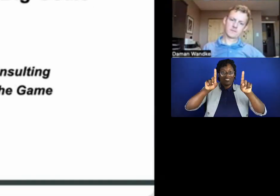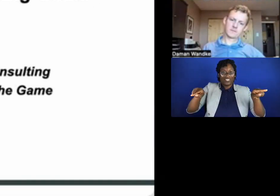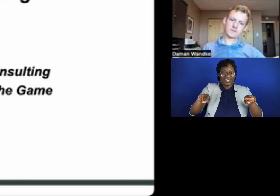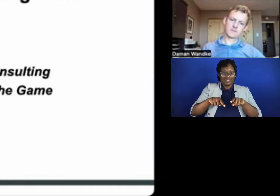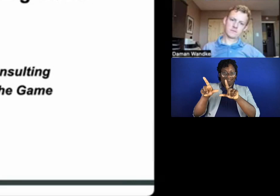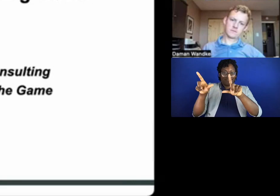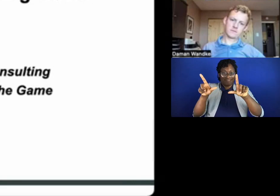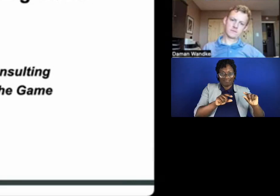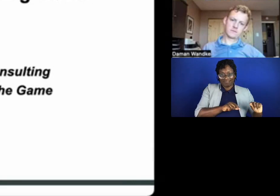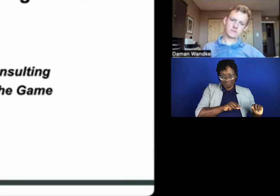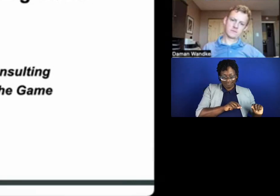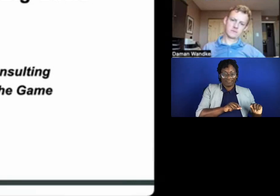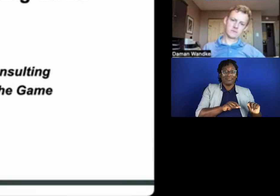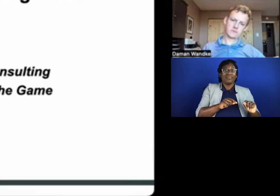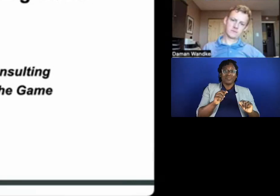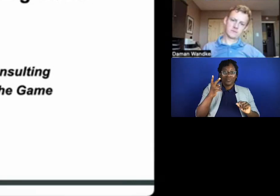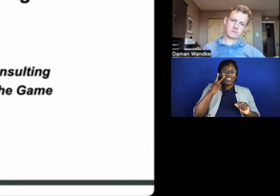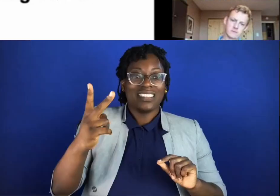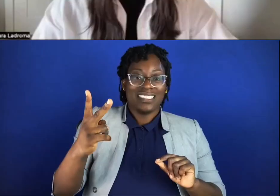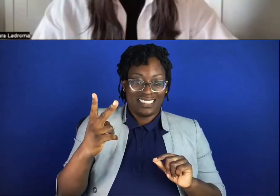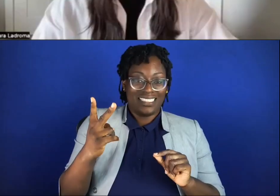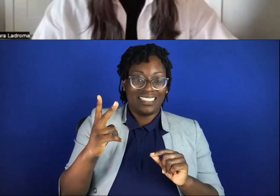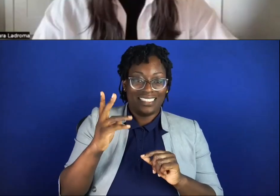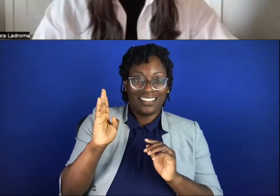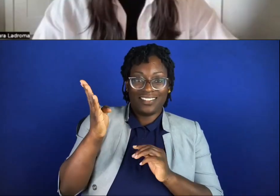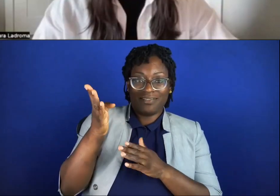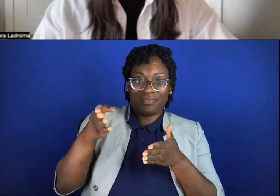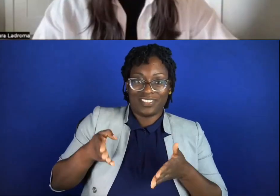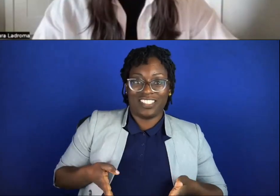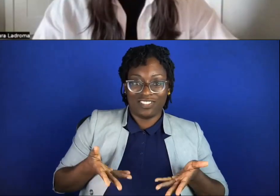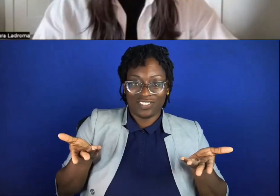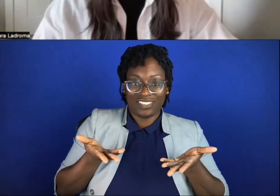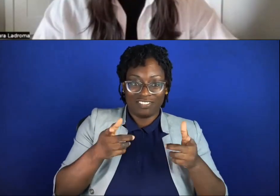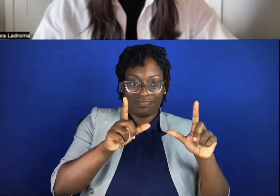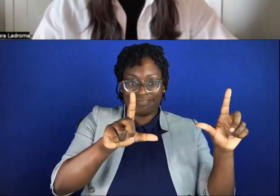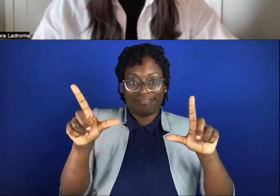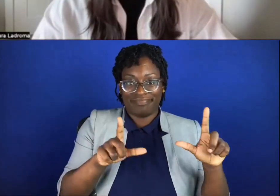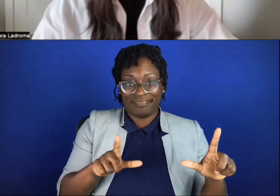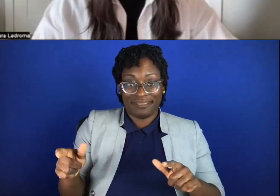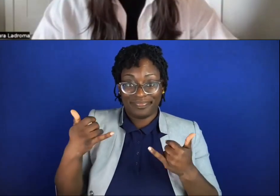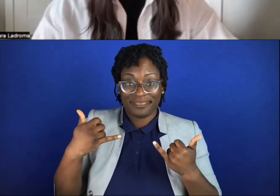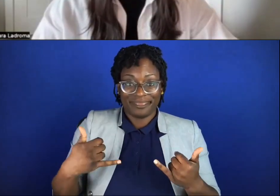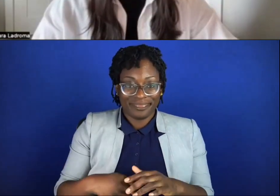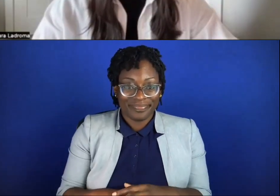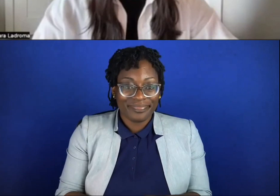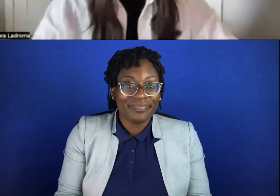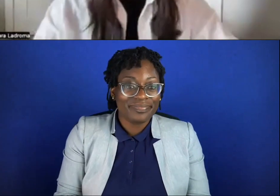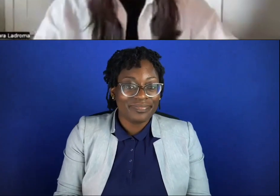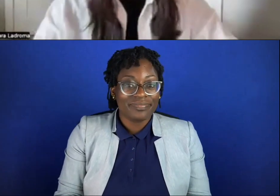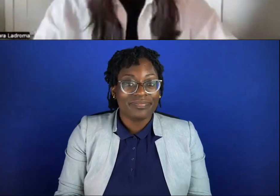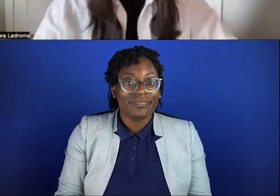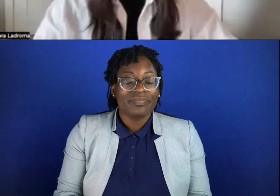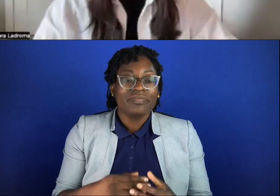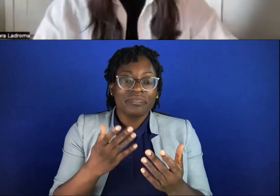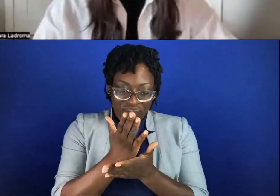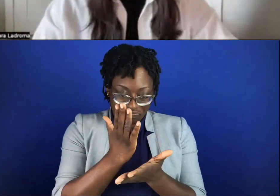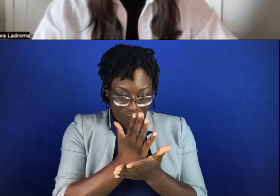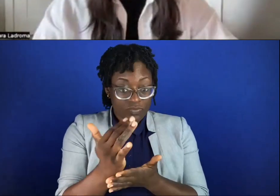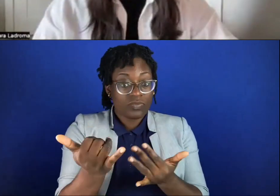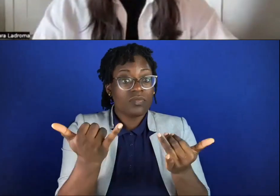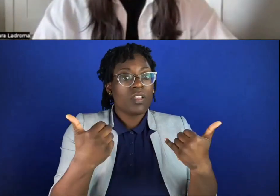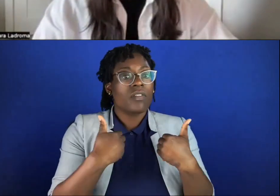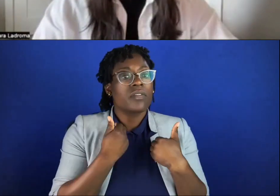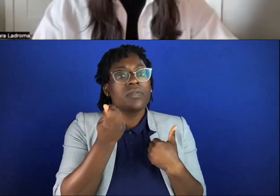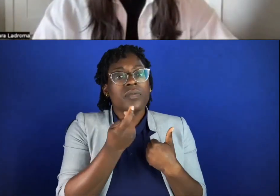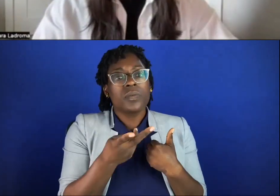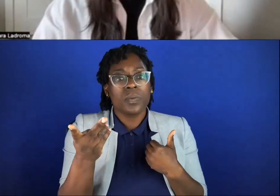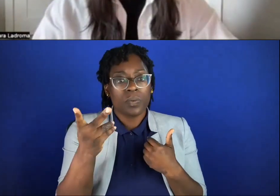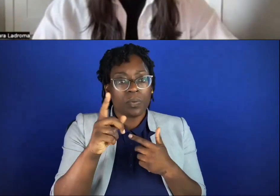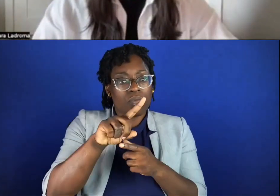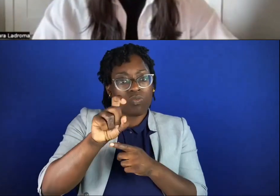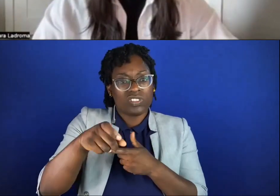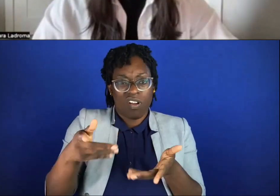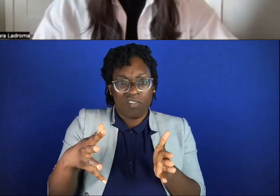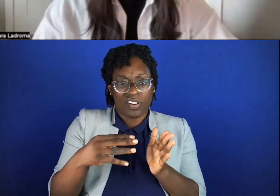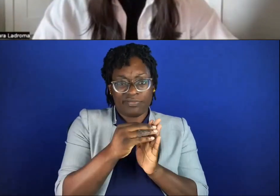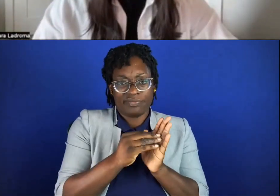screen so we can get into conversation. Alright, I have a couple of questions prepared